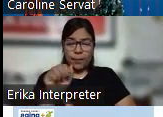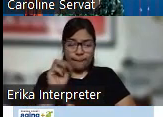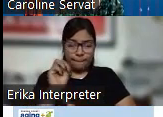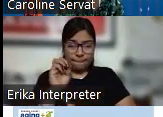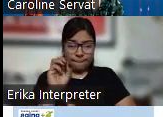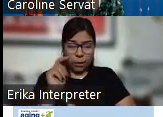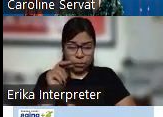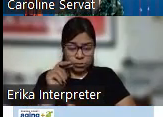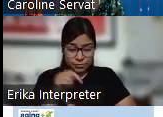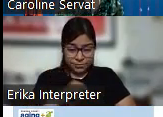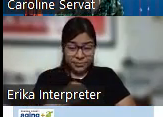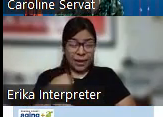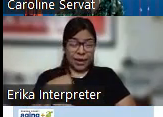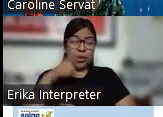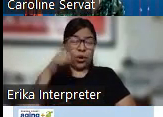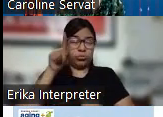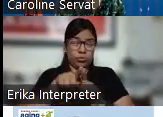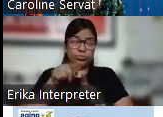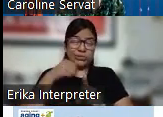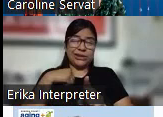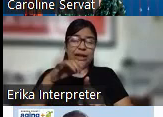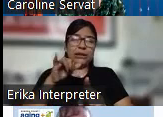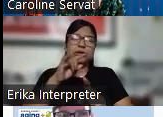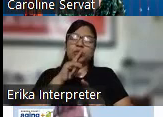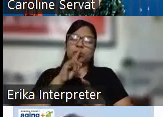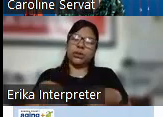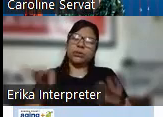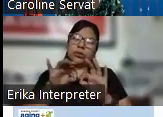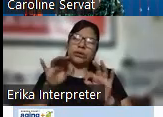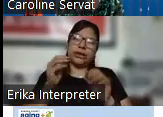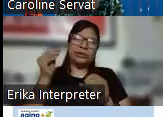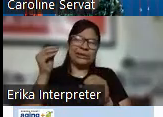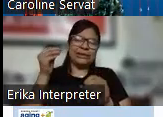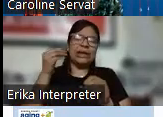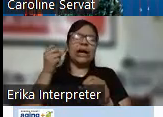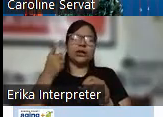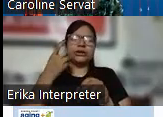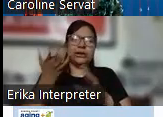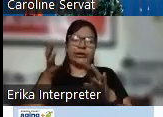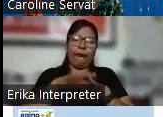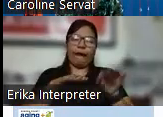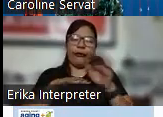I also think that it's critical that we integrate these Services uh they overlap already uh you know